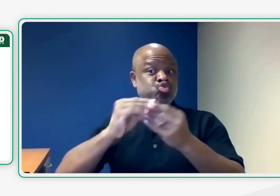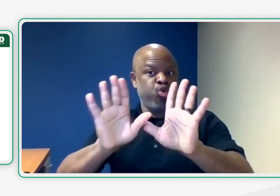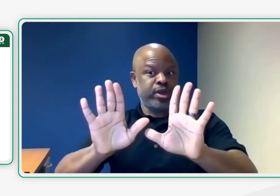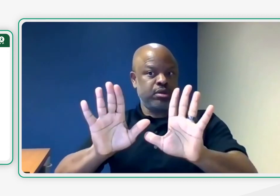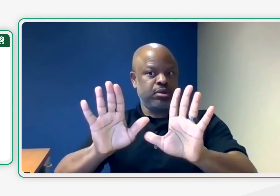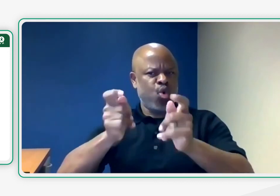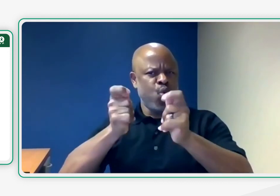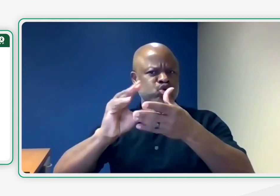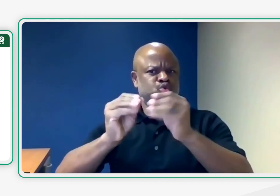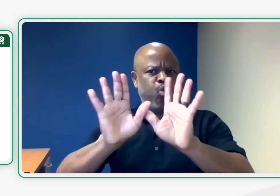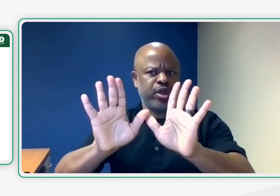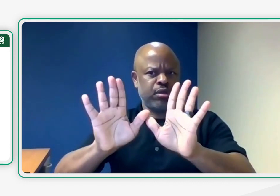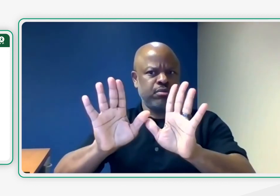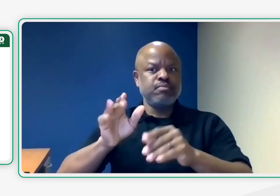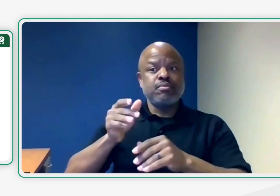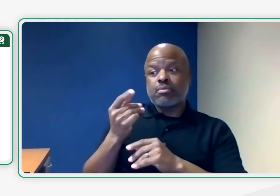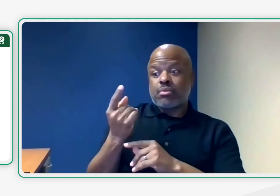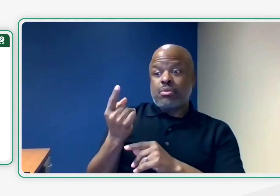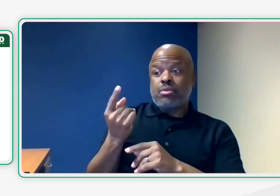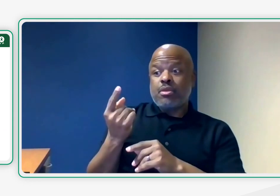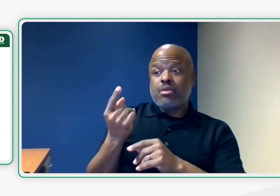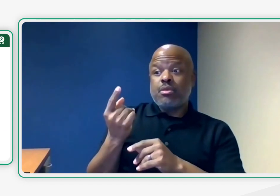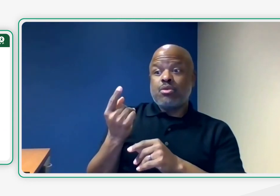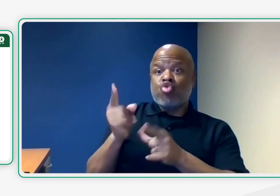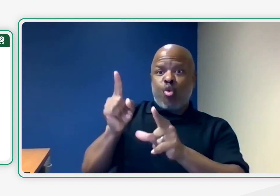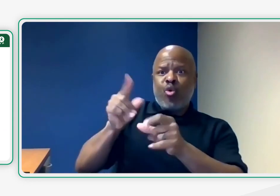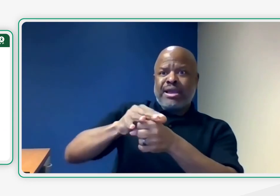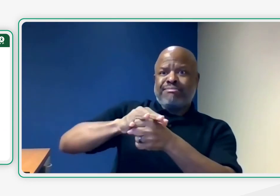those interest rates are going to skyrocket. Okay, so here's a quick story about this.